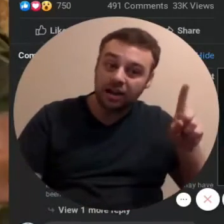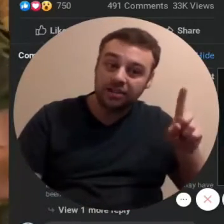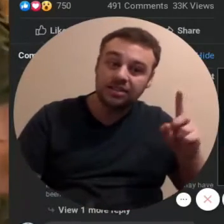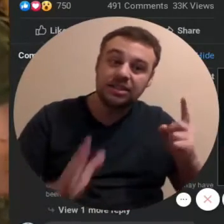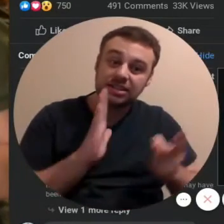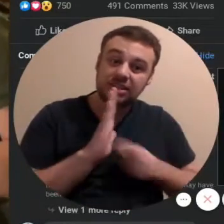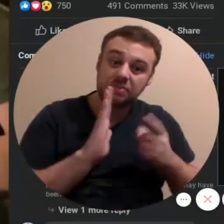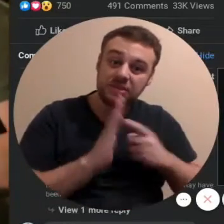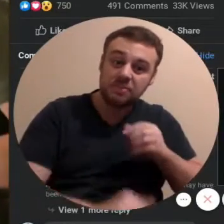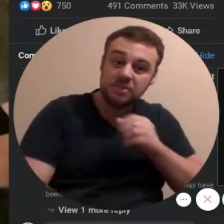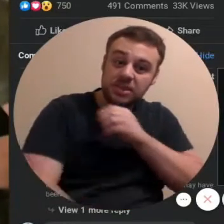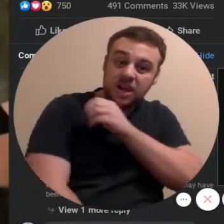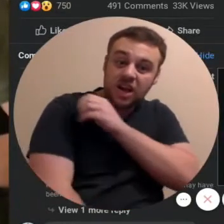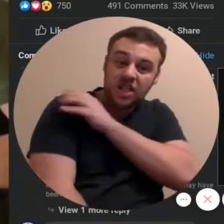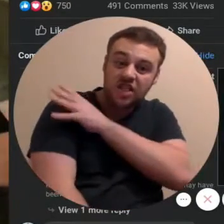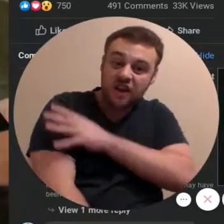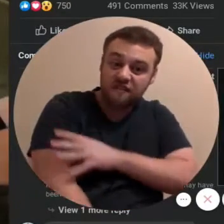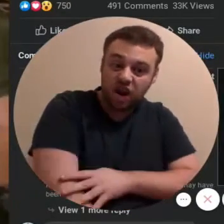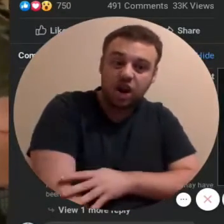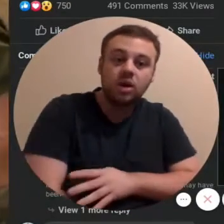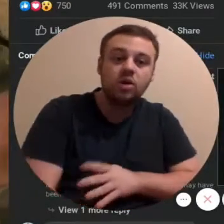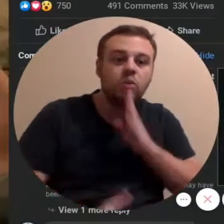it takes them so long to move.